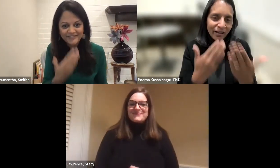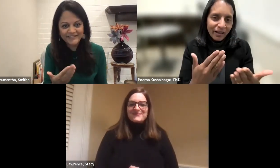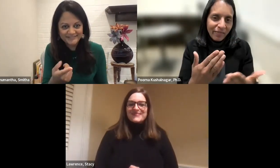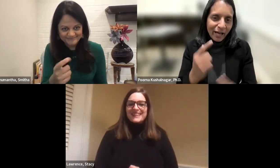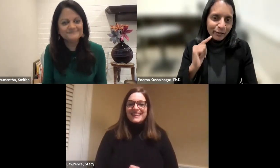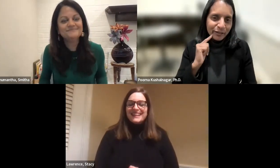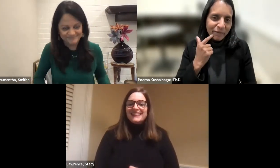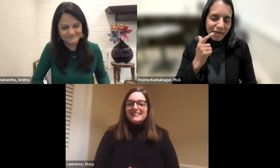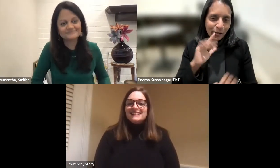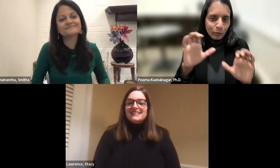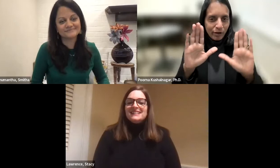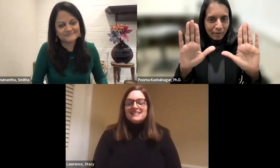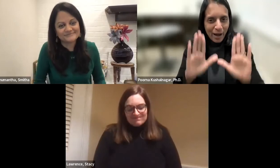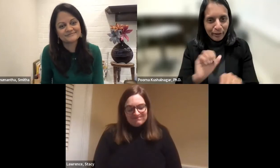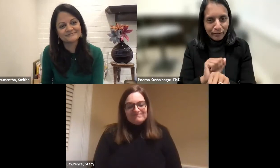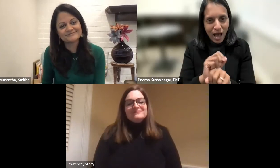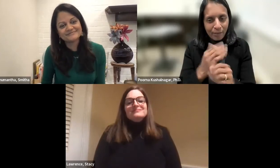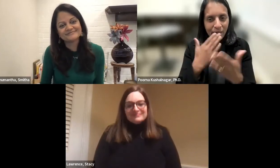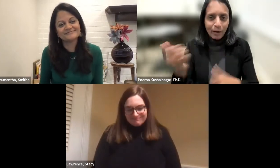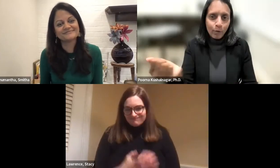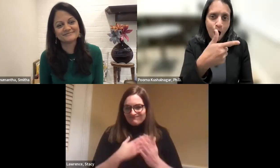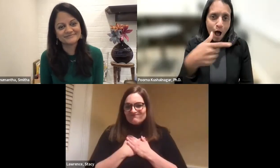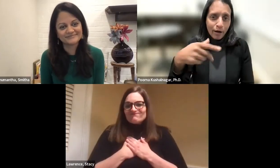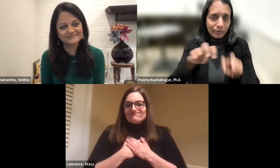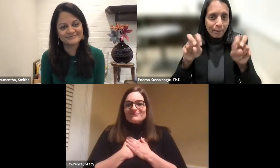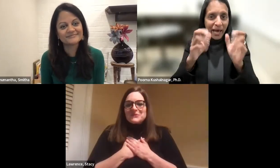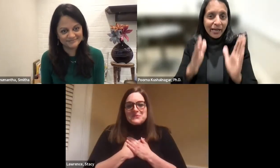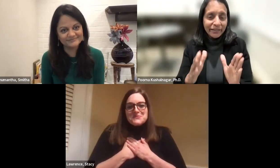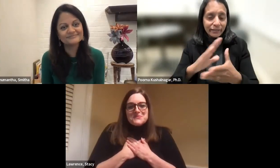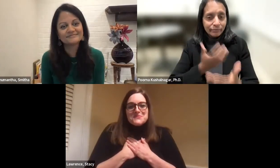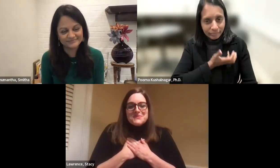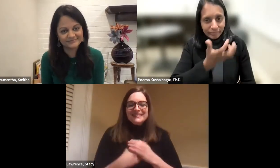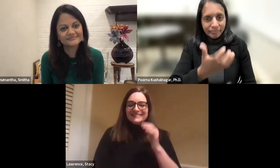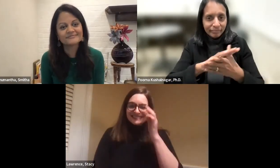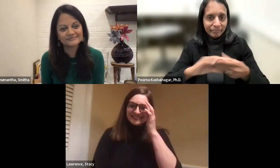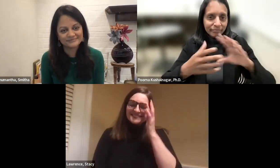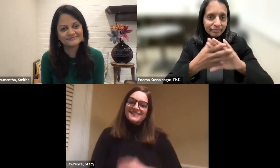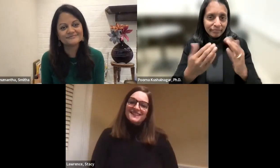Hello. So thank you so much, Smitha, for inviting all of the panelists